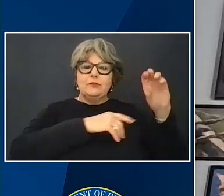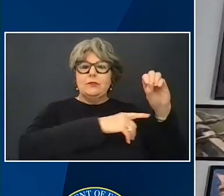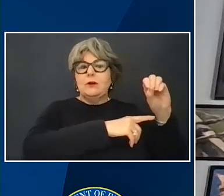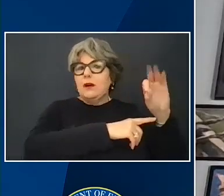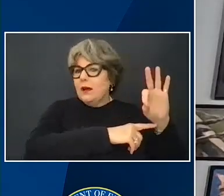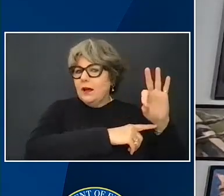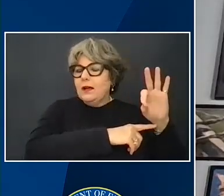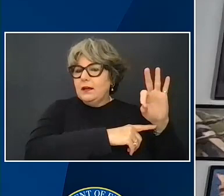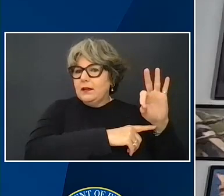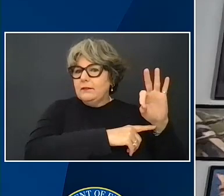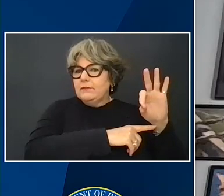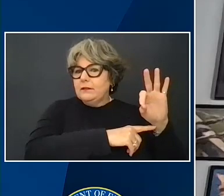lesser of four years.